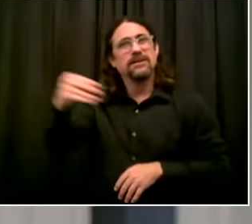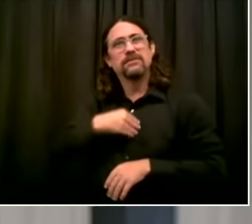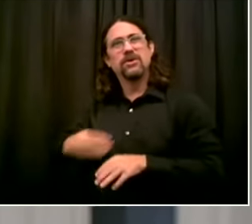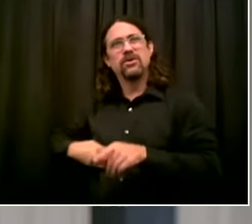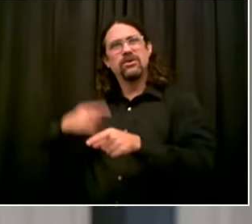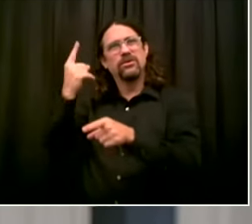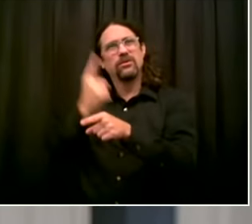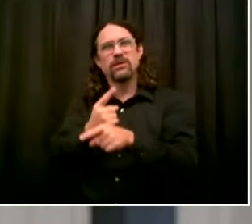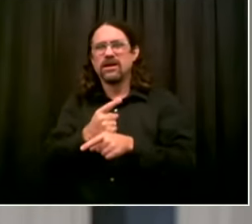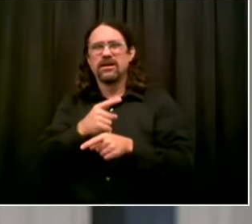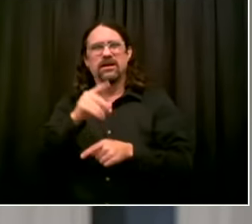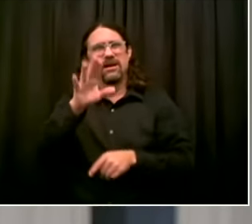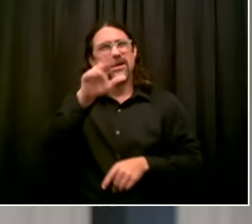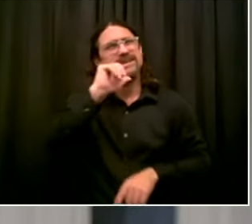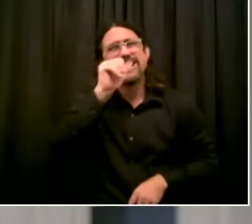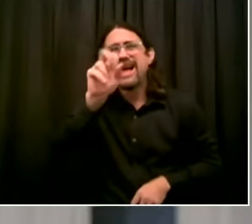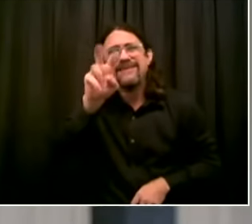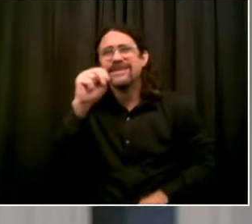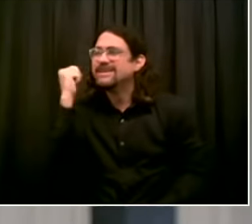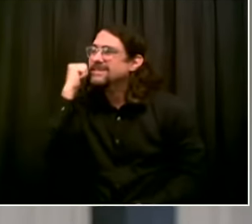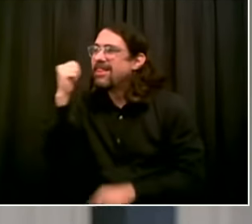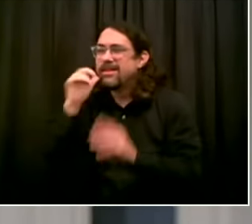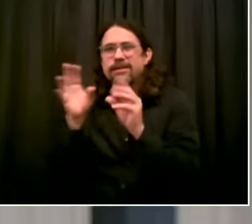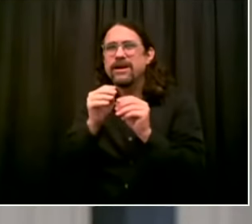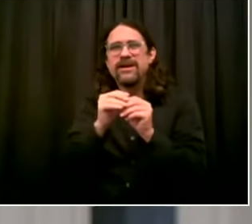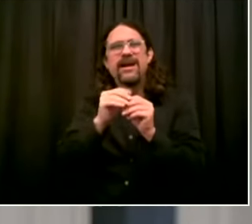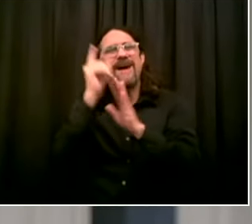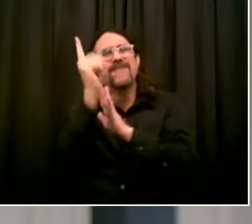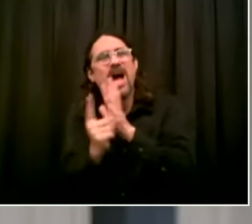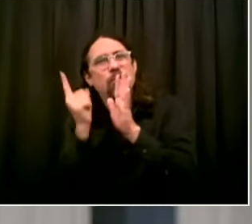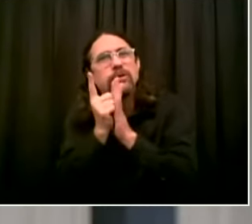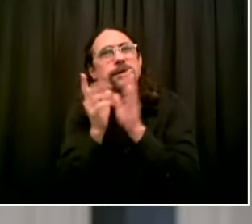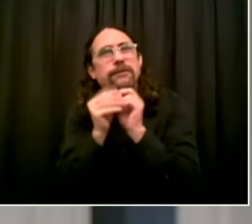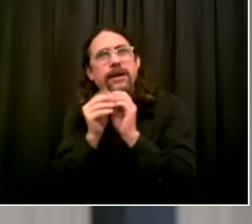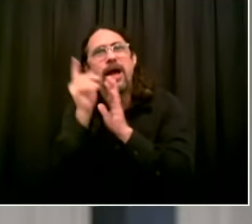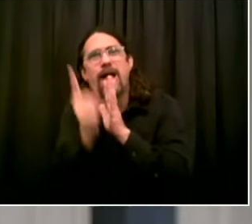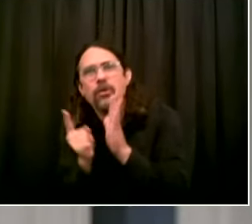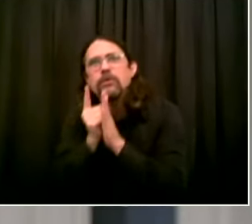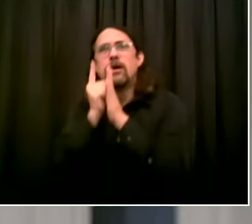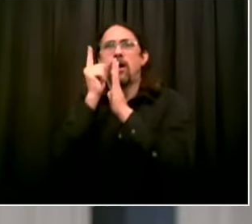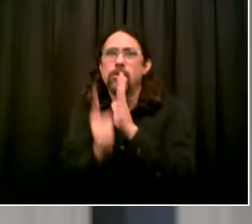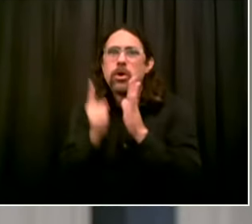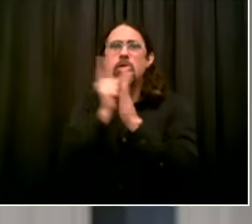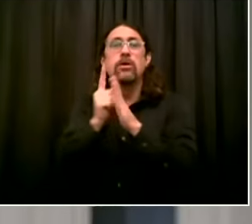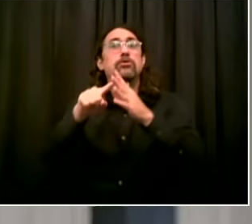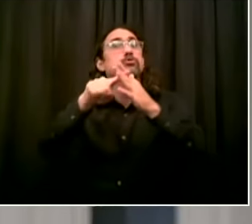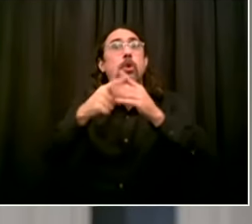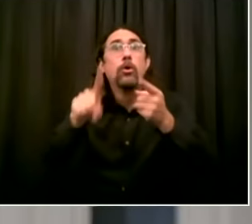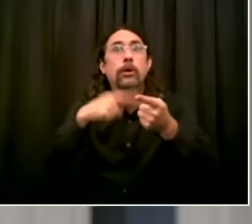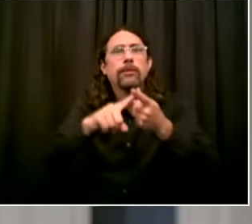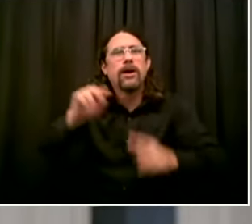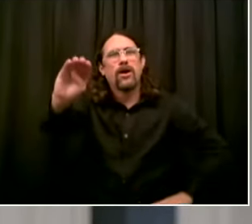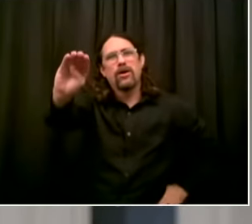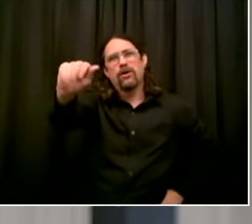CHANCELLOR HAS HAD LITERALLY ENDLESS CONVERSATIONS WITH THE UT FAND